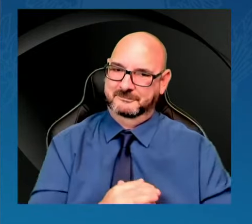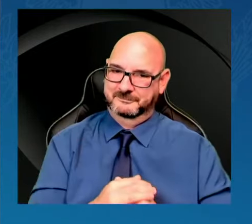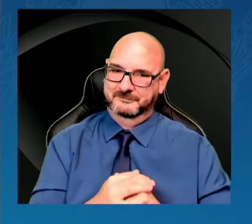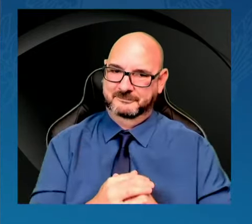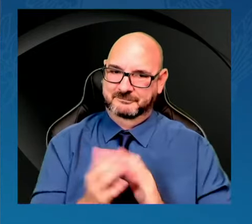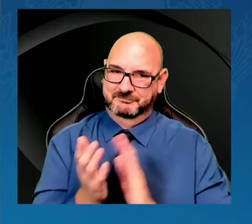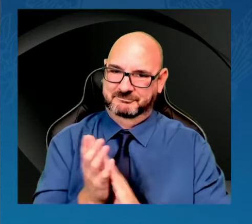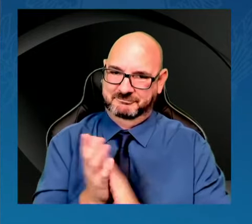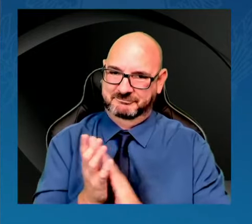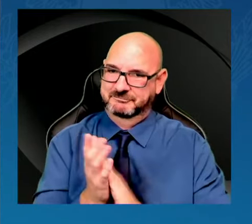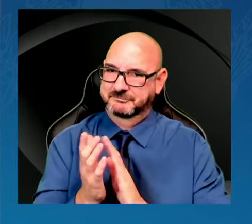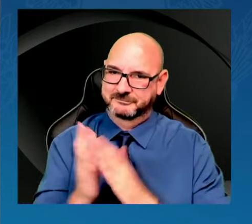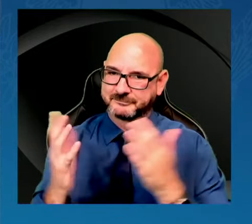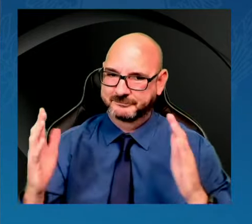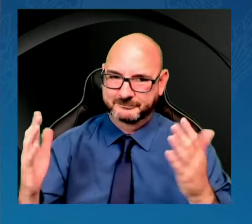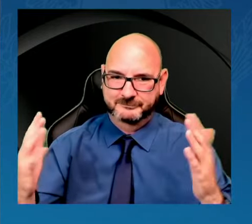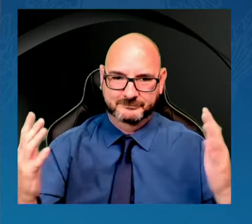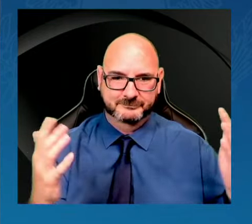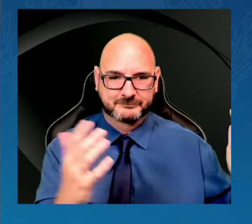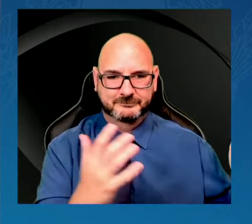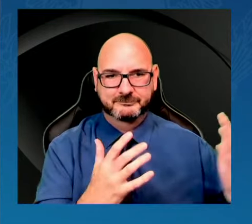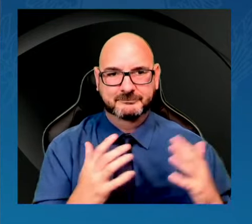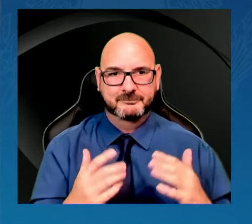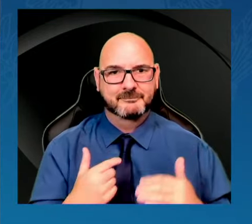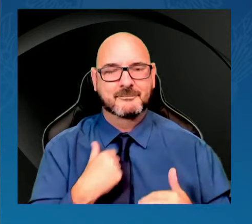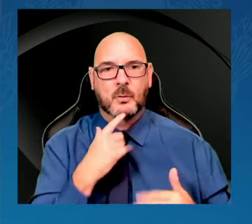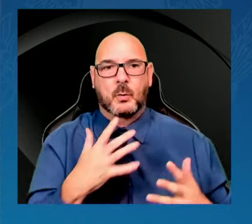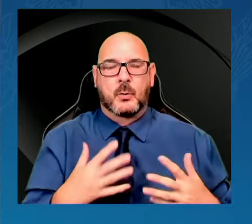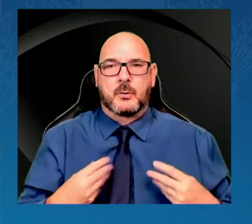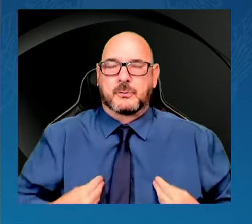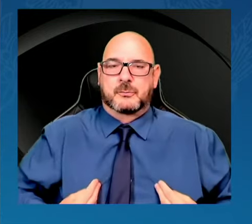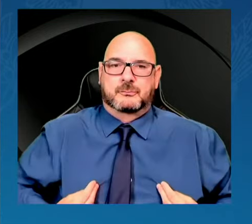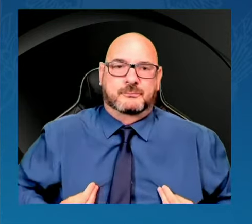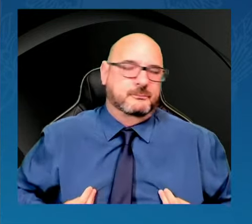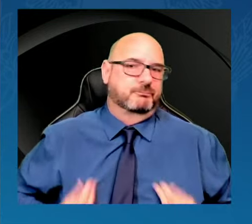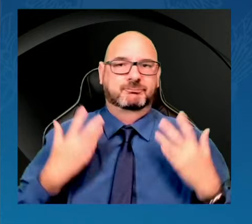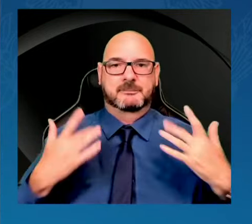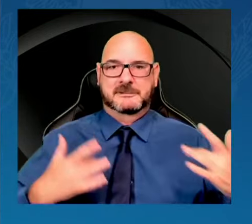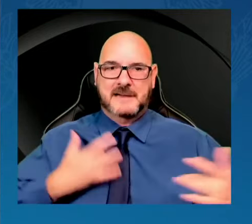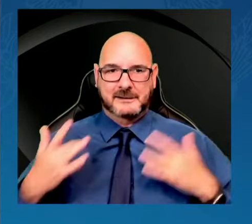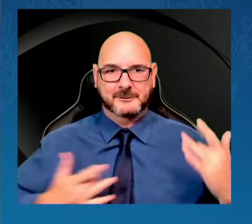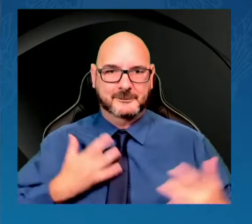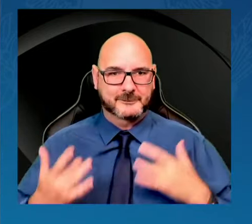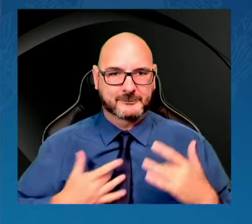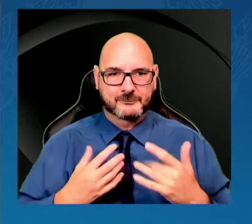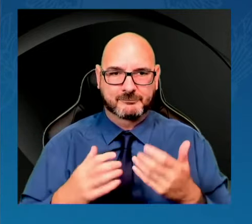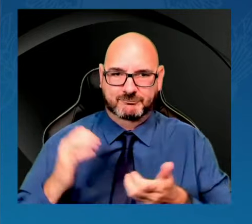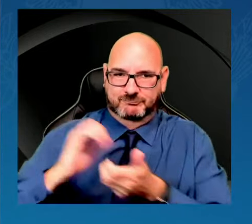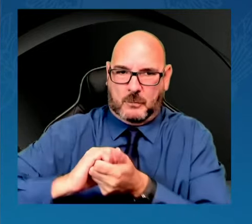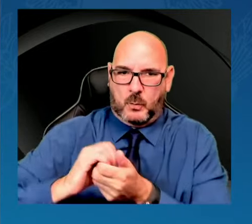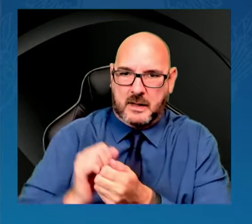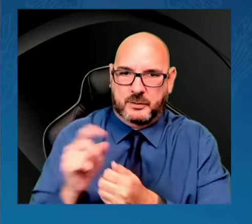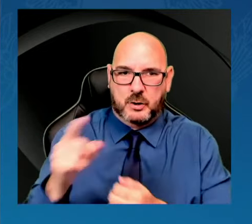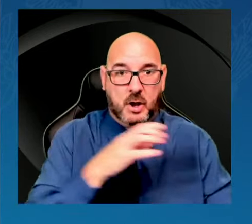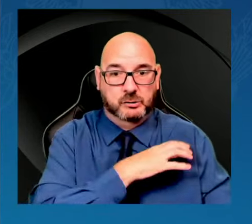And I am so excited to be a partner with you in Congress to work on these issues. The Vice President: Thank you. Representative Pettersen: And so, before we conclude,